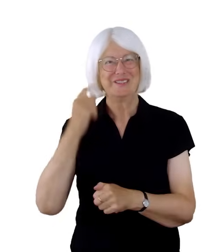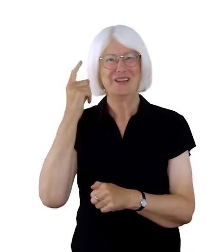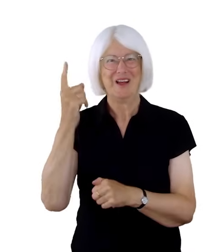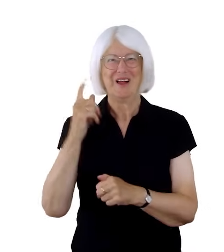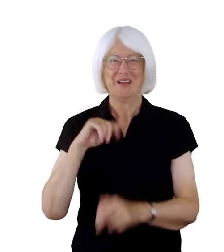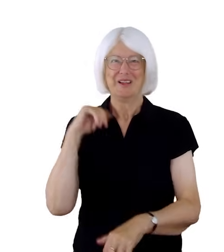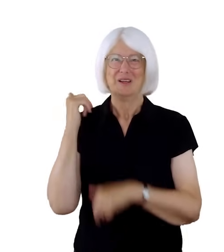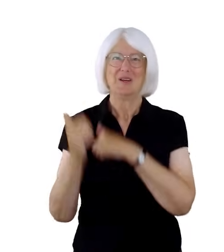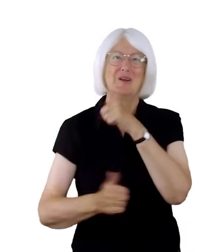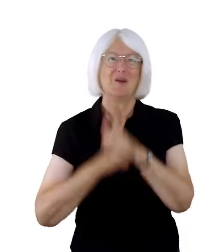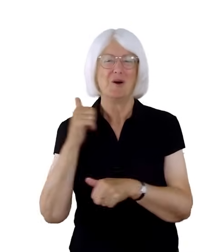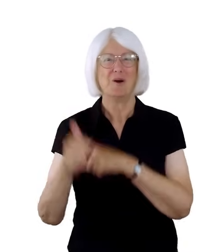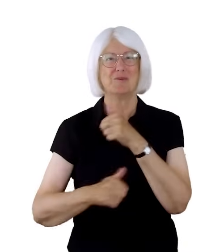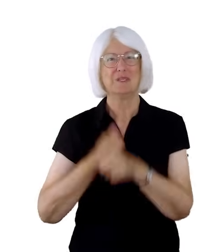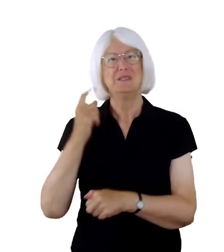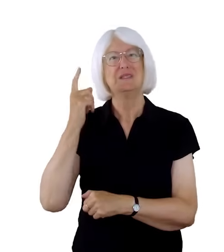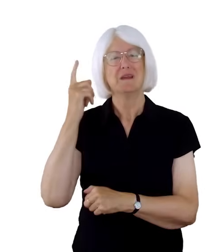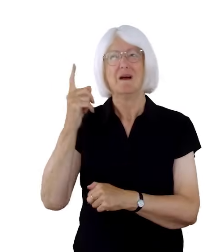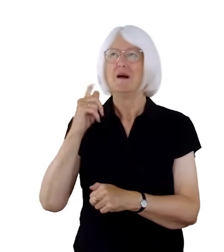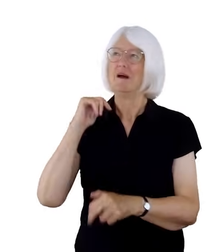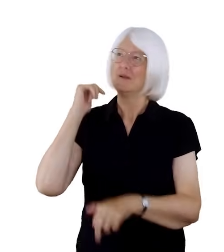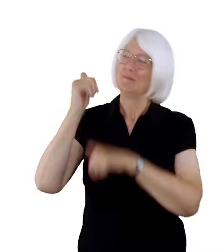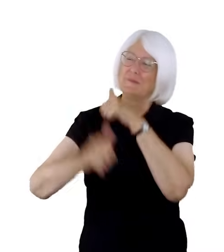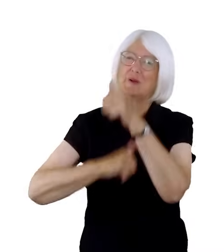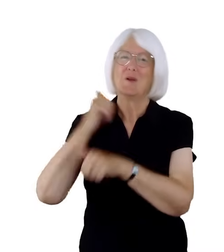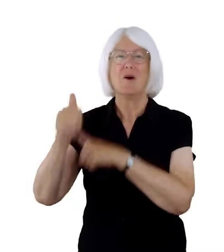Glory to God, glory to God